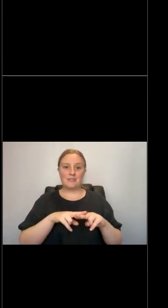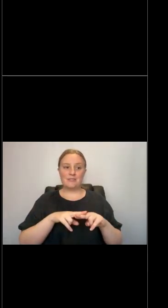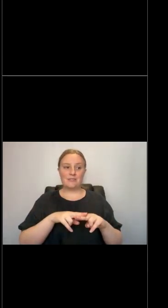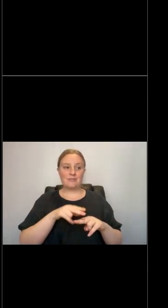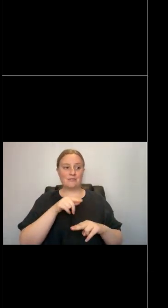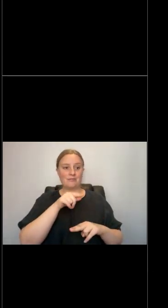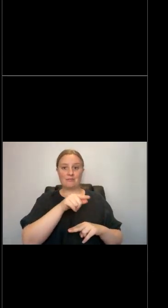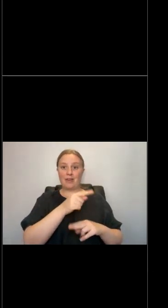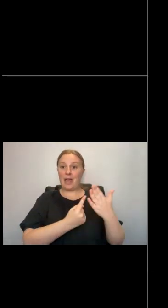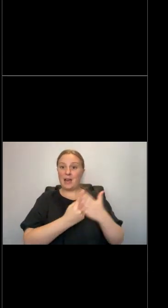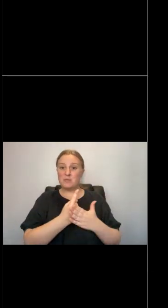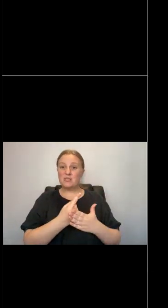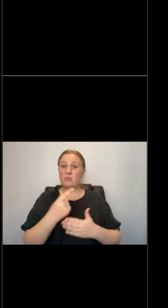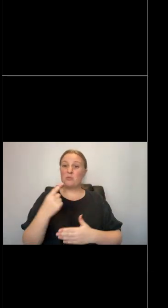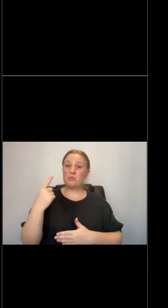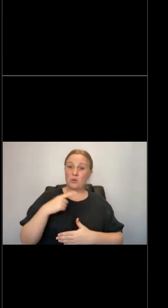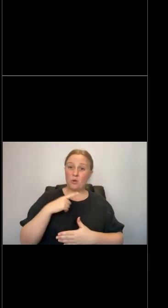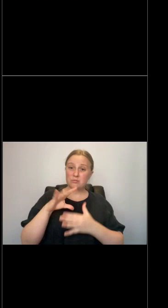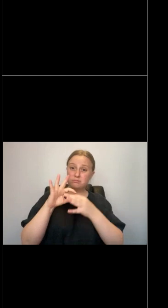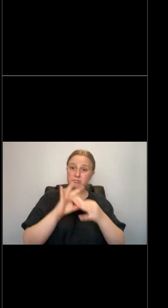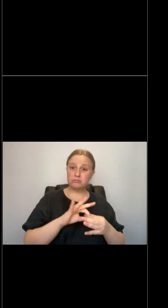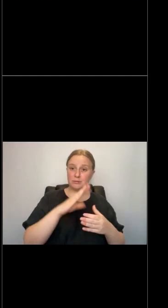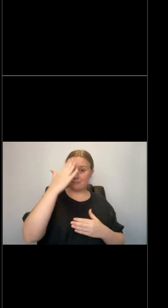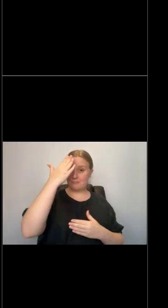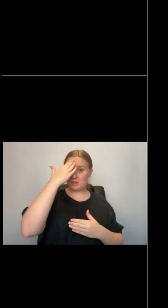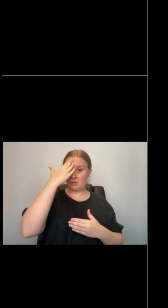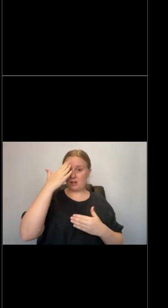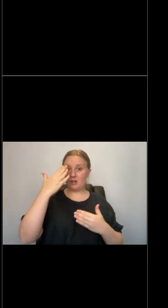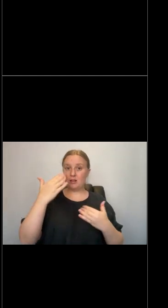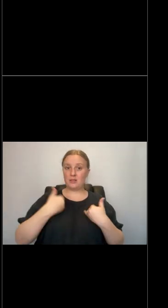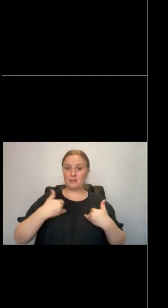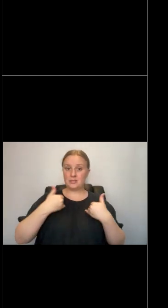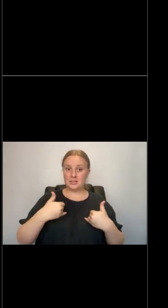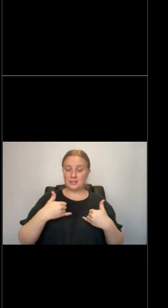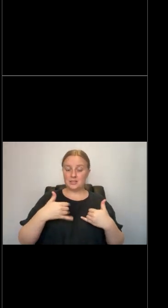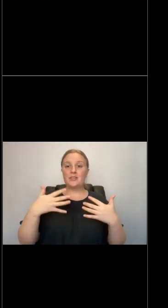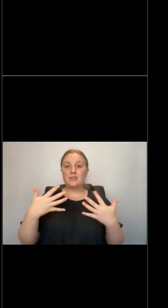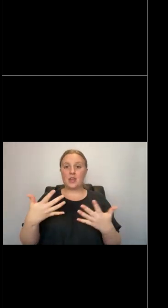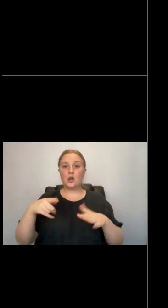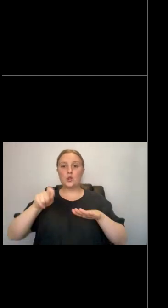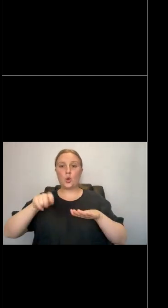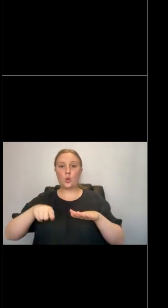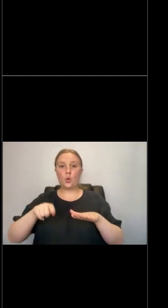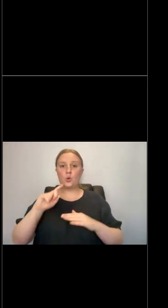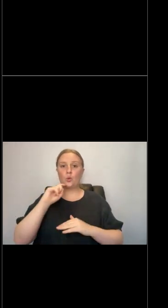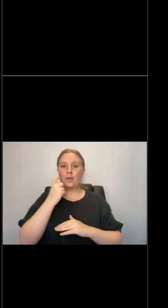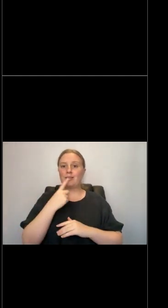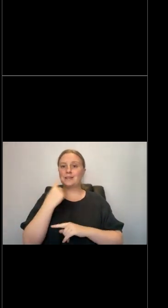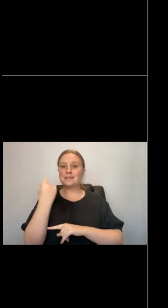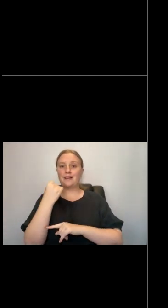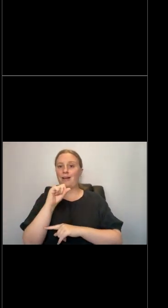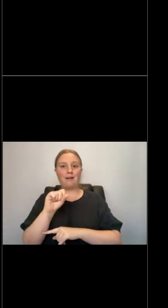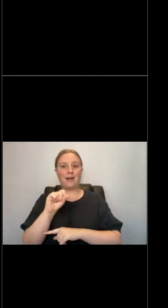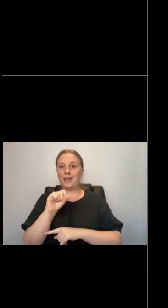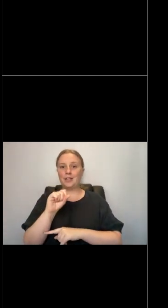then the court will decline to find a substantial dispute of fact. But I am going off into sort of